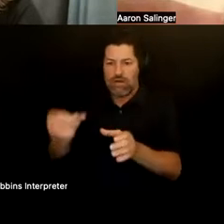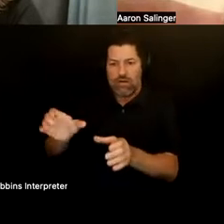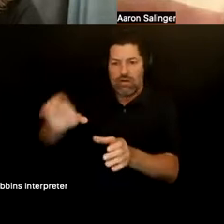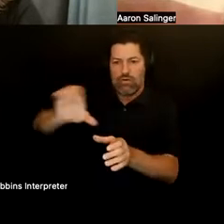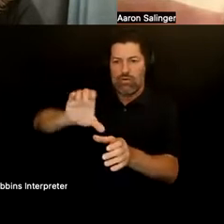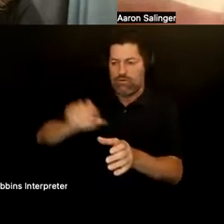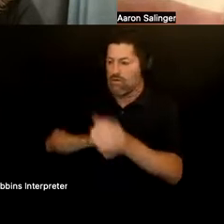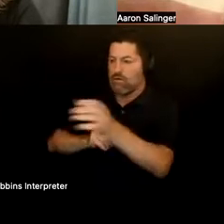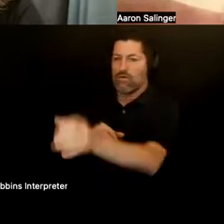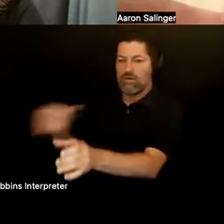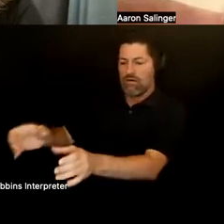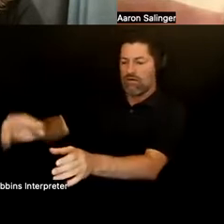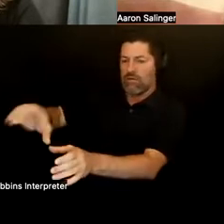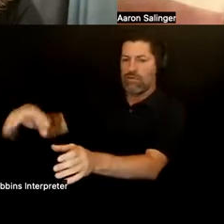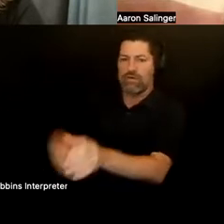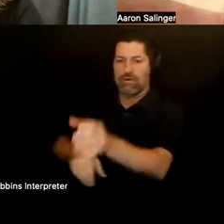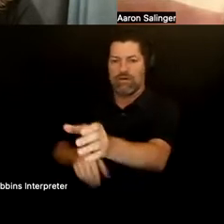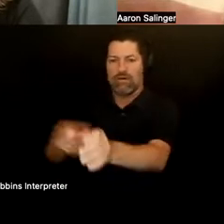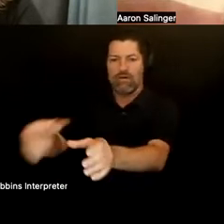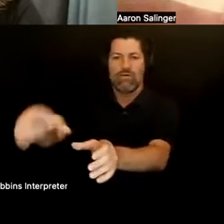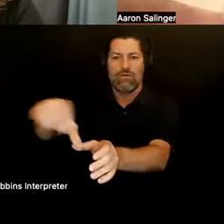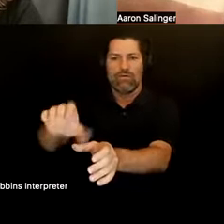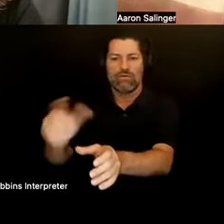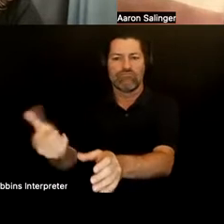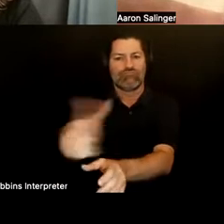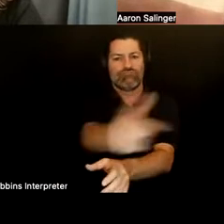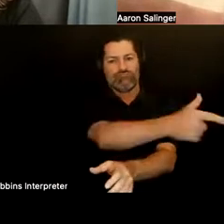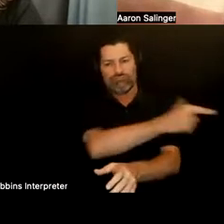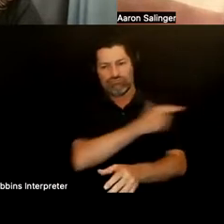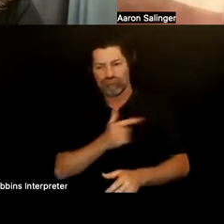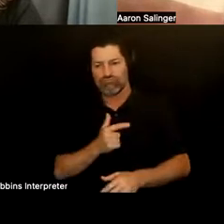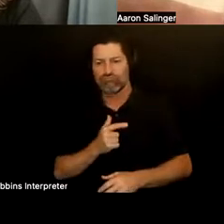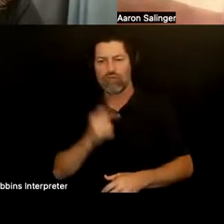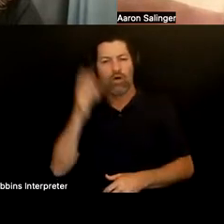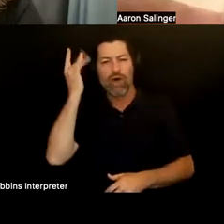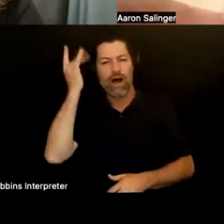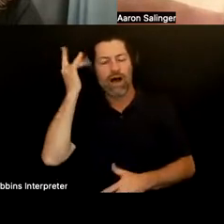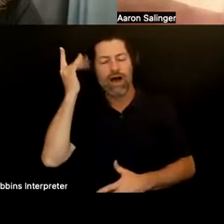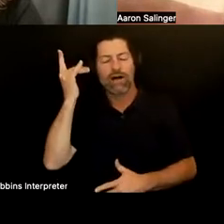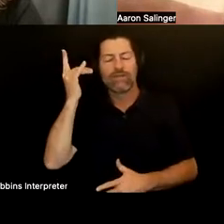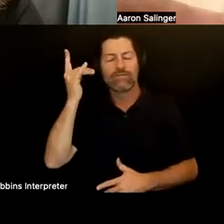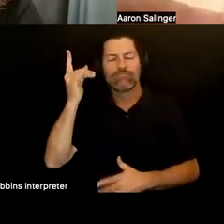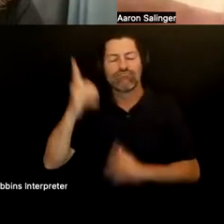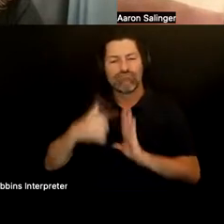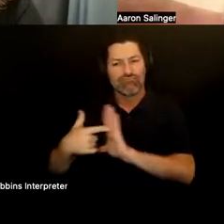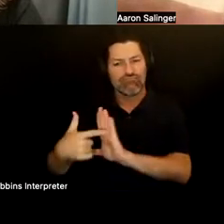into Elijah's cup, and the symbol of that is to is to acknowledge that if we think that